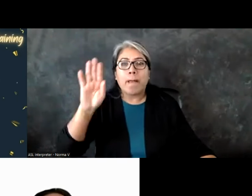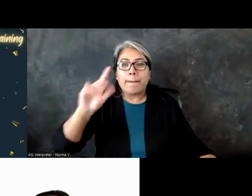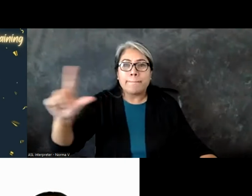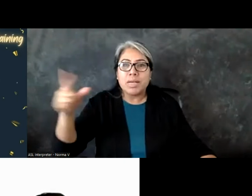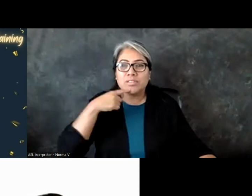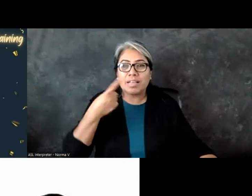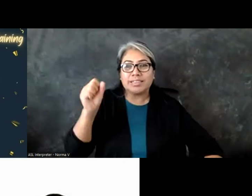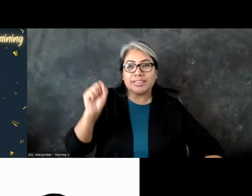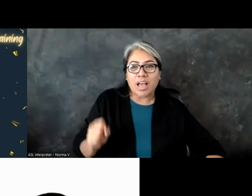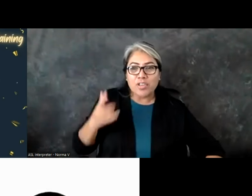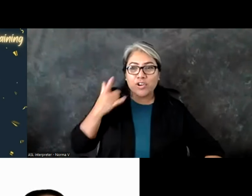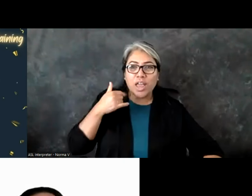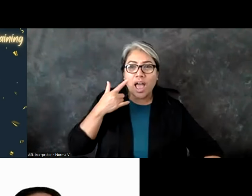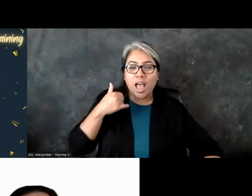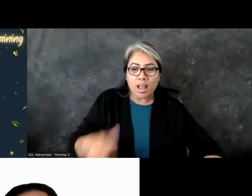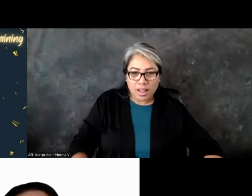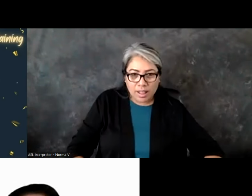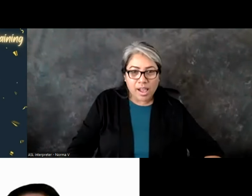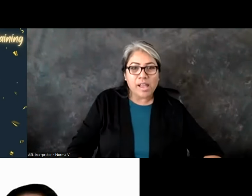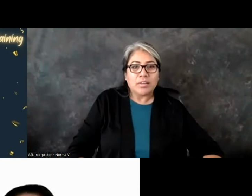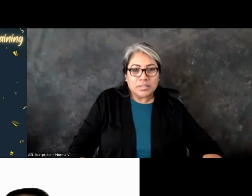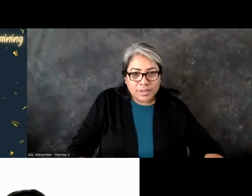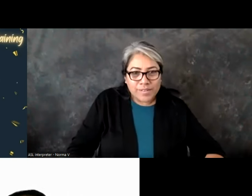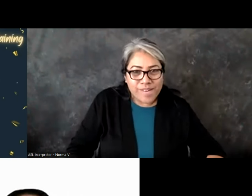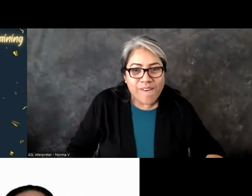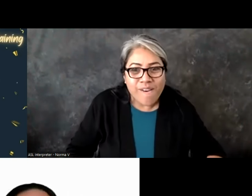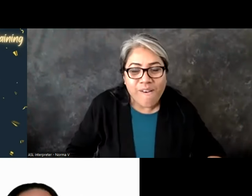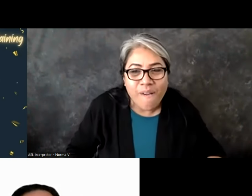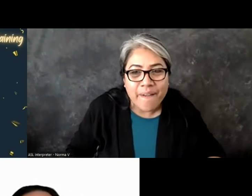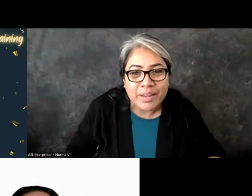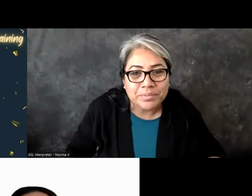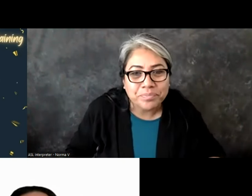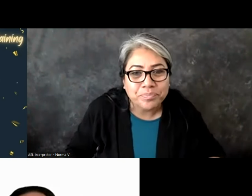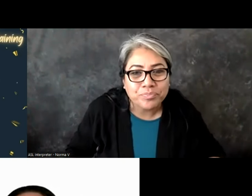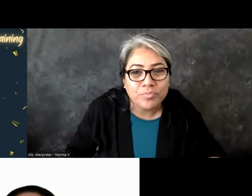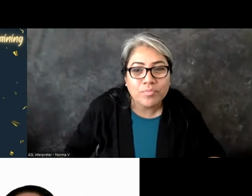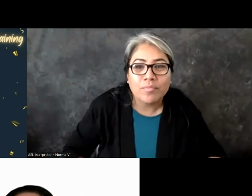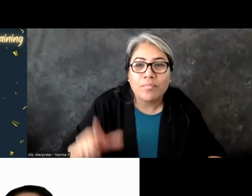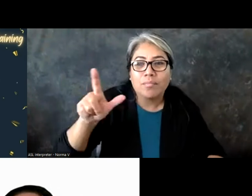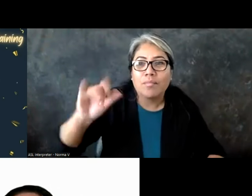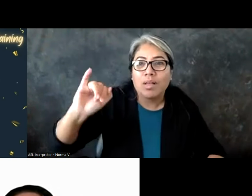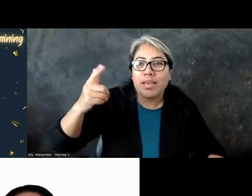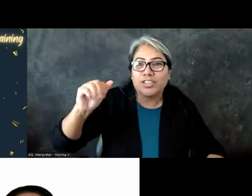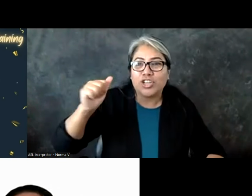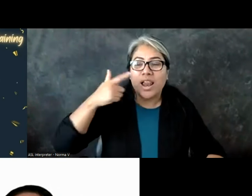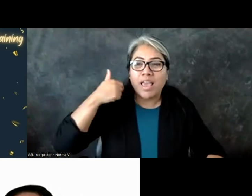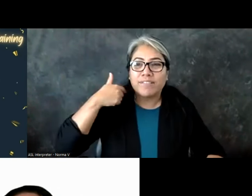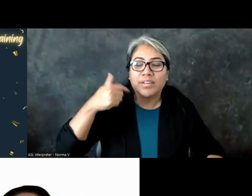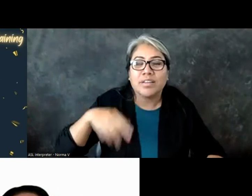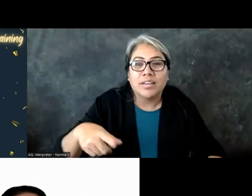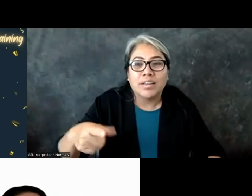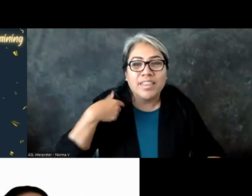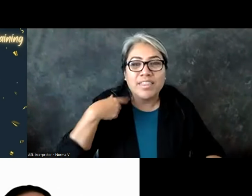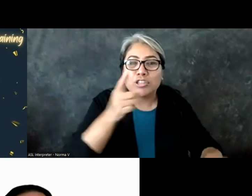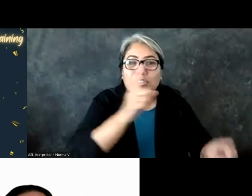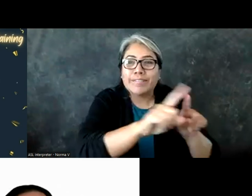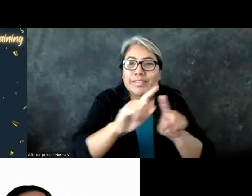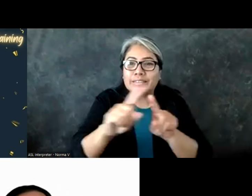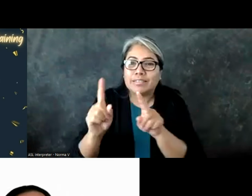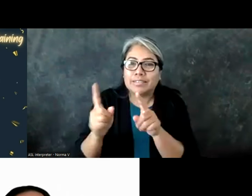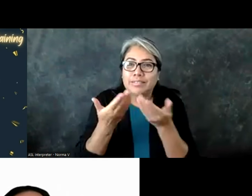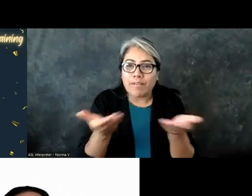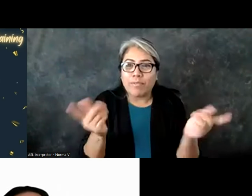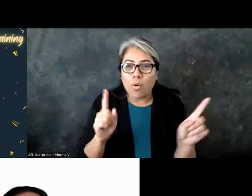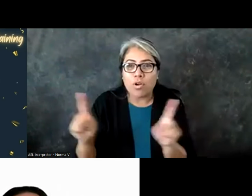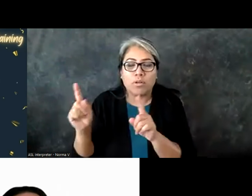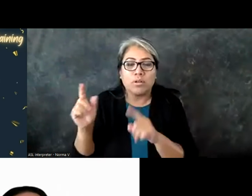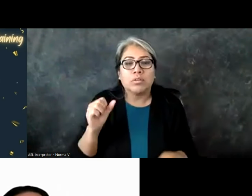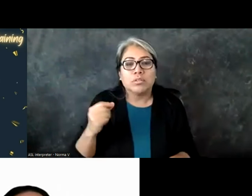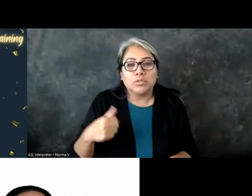state?